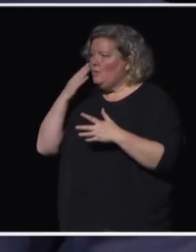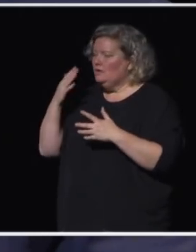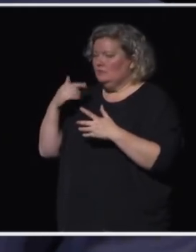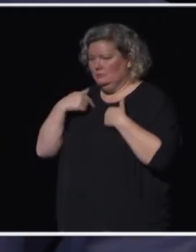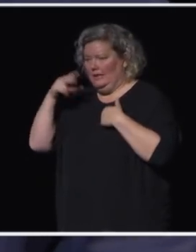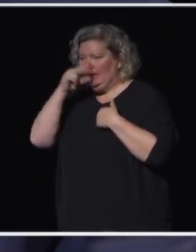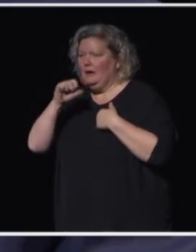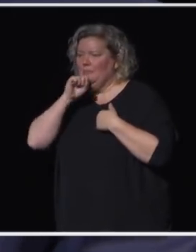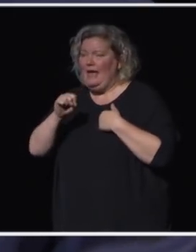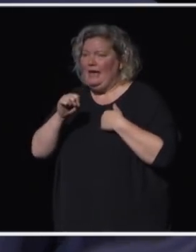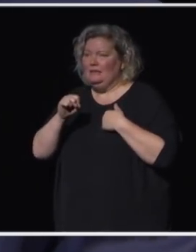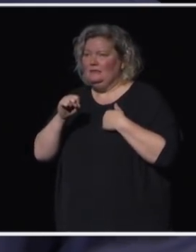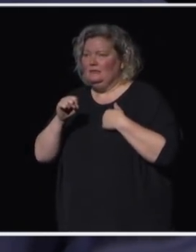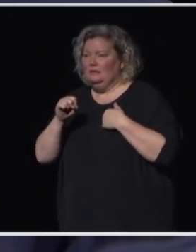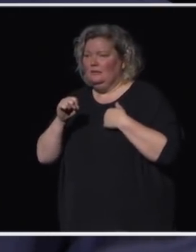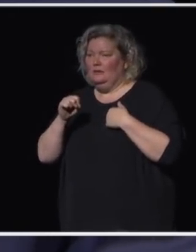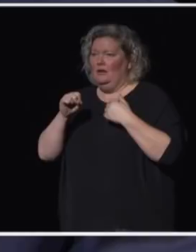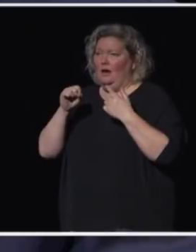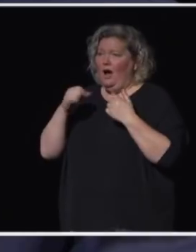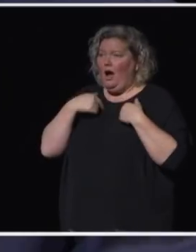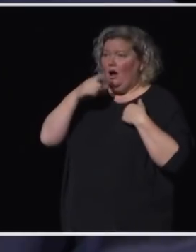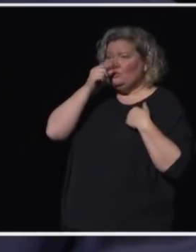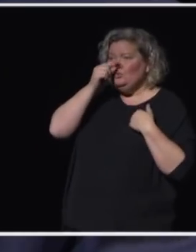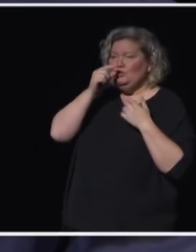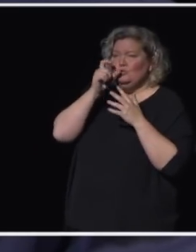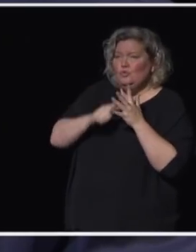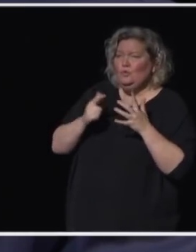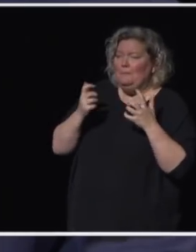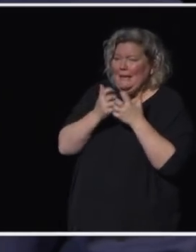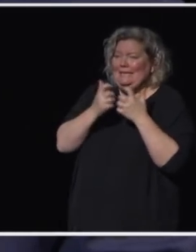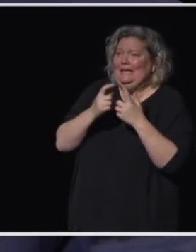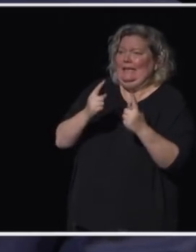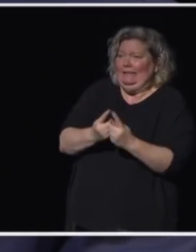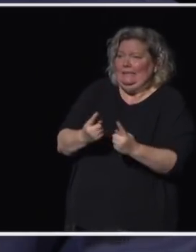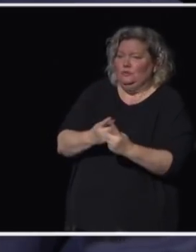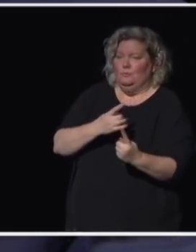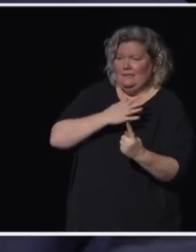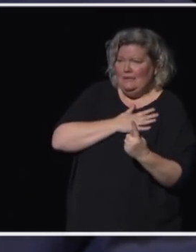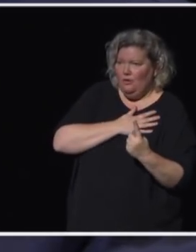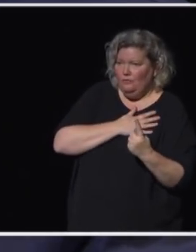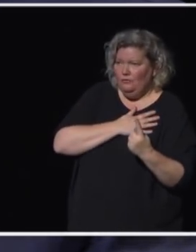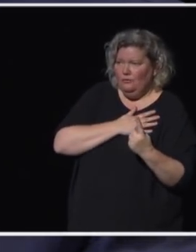I would have done a lot of harmful things to myself that I would not do knowing that there were people who were going